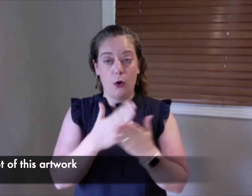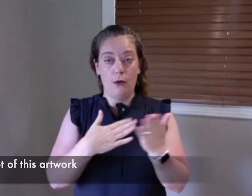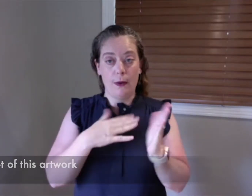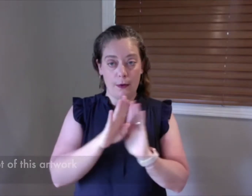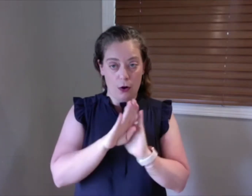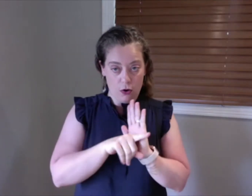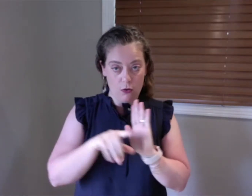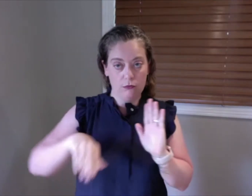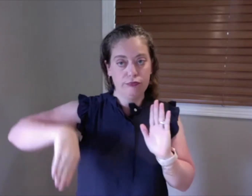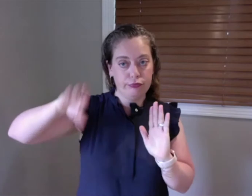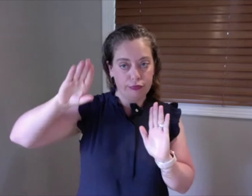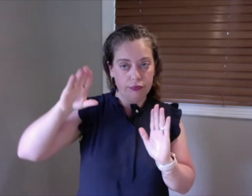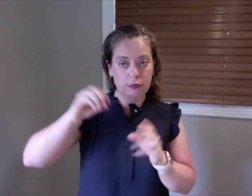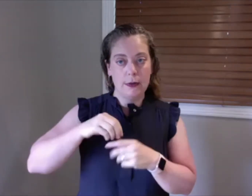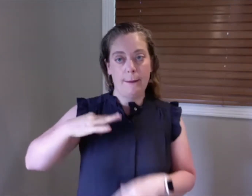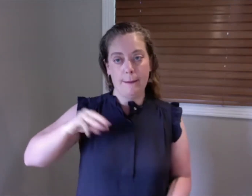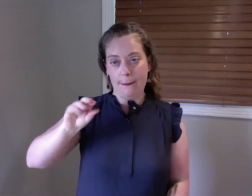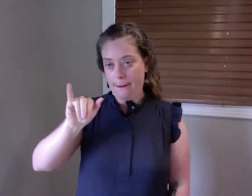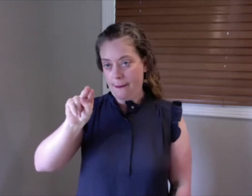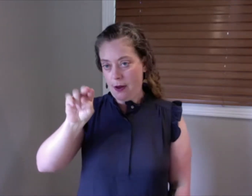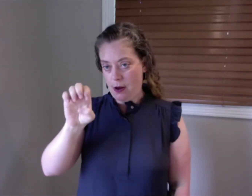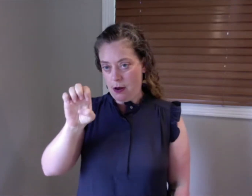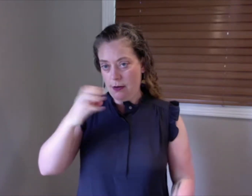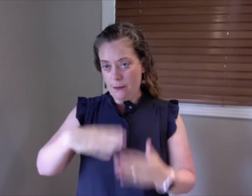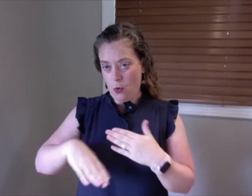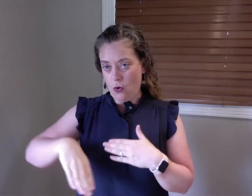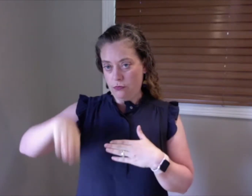So another part of my background is that I grew up in Maine,